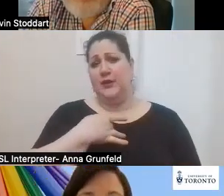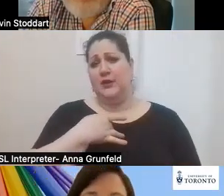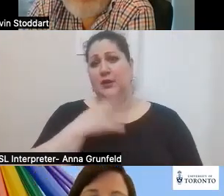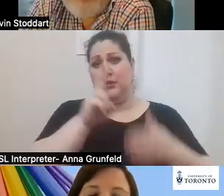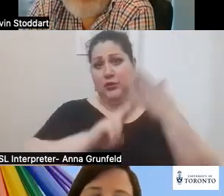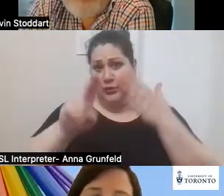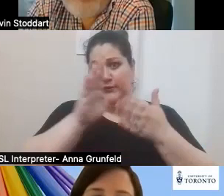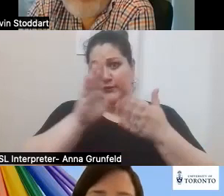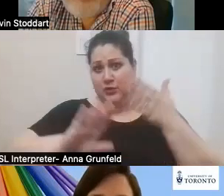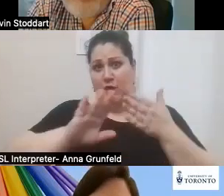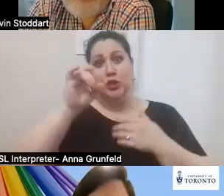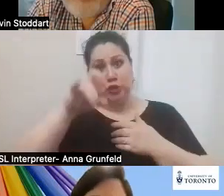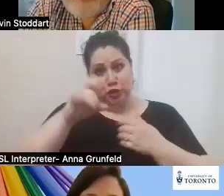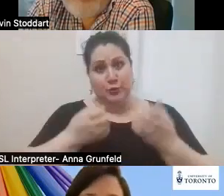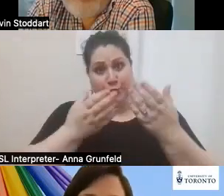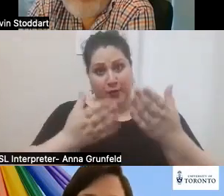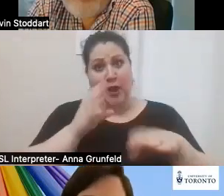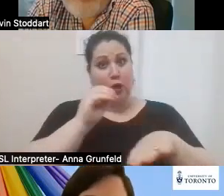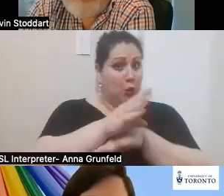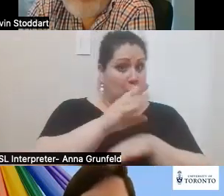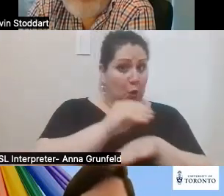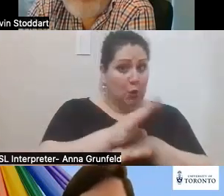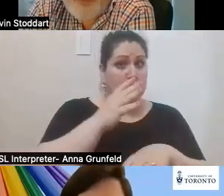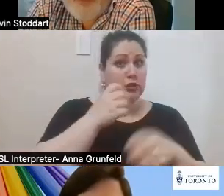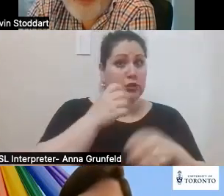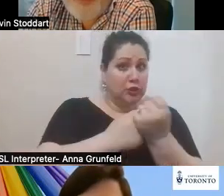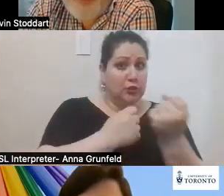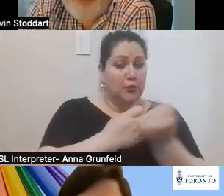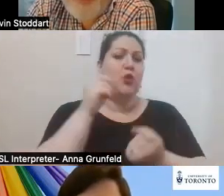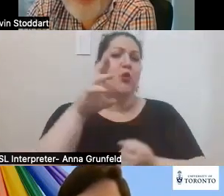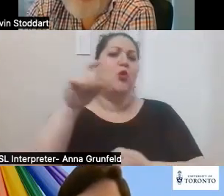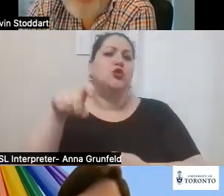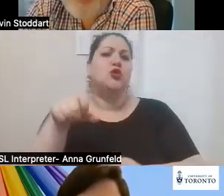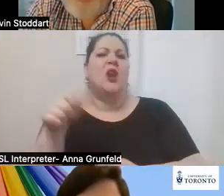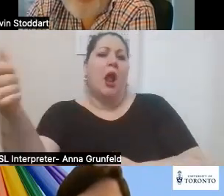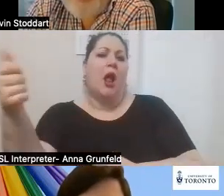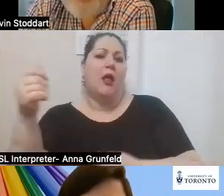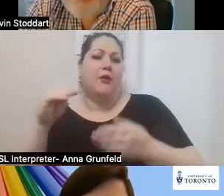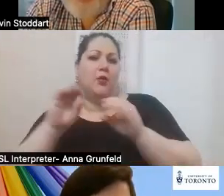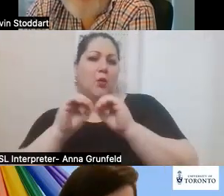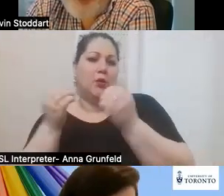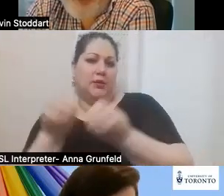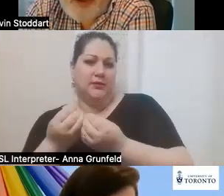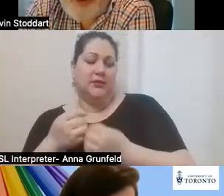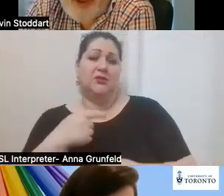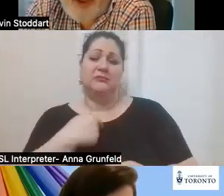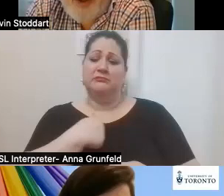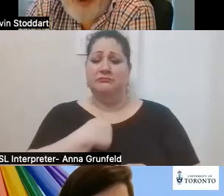coaching support, or should it be outsourced? I believe that both should occur.